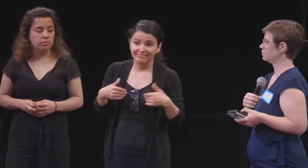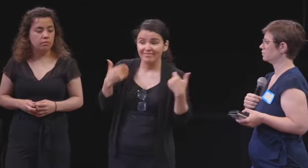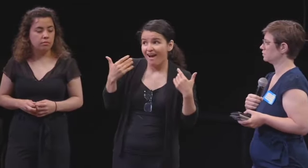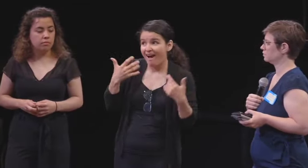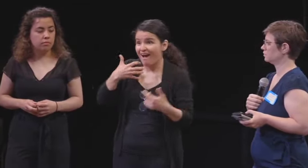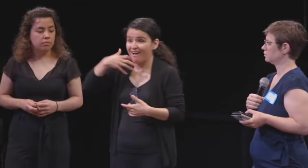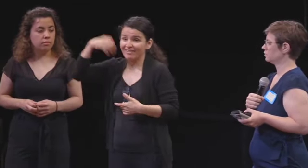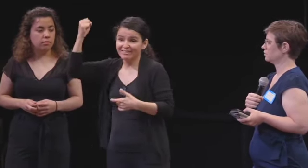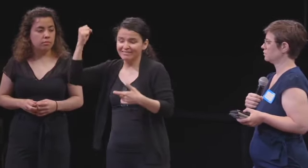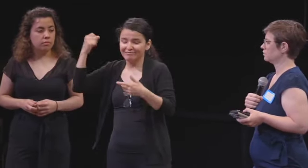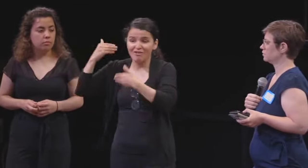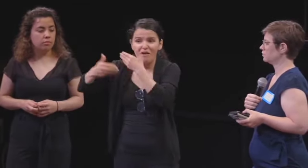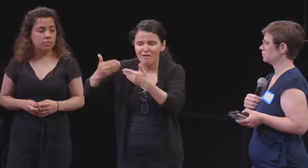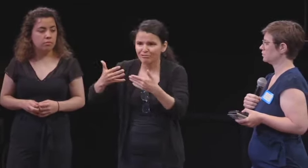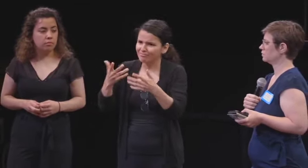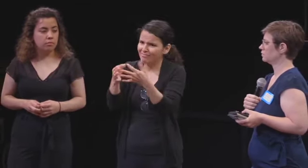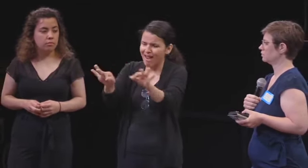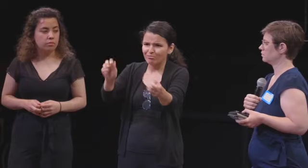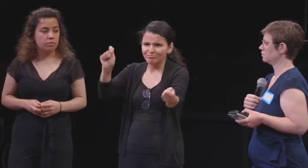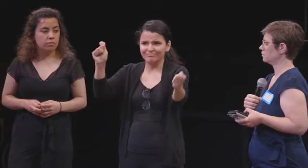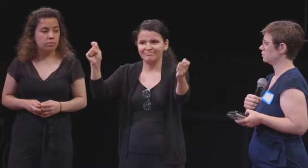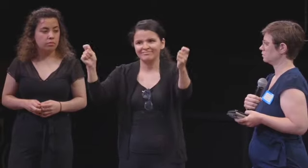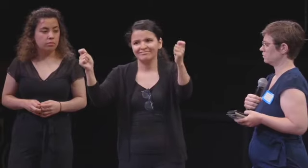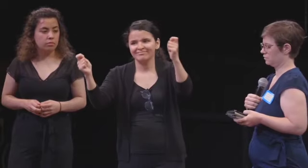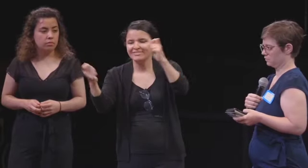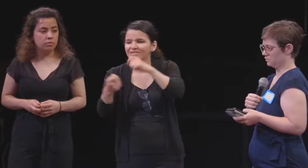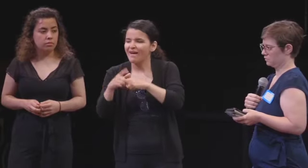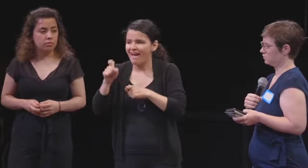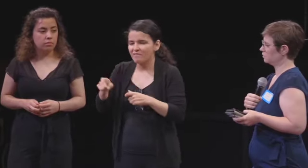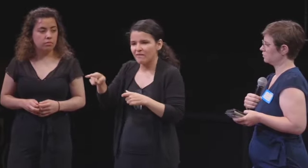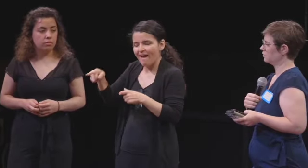or the character, or the show. You have to look at age.